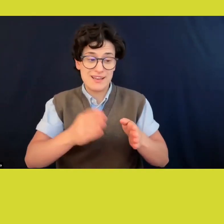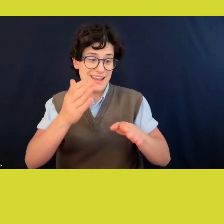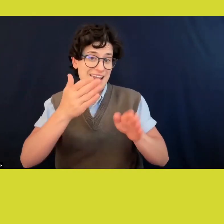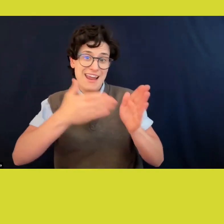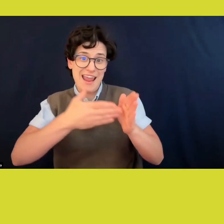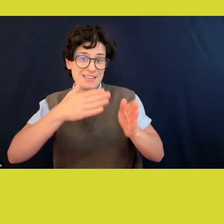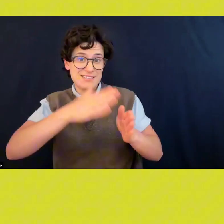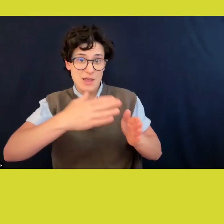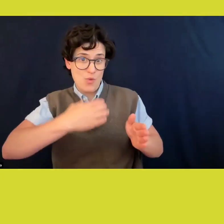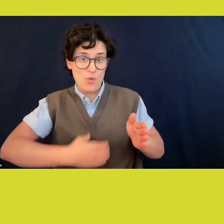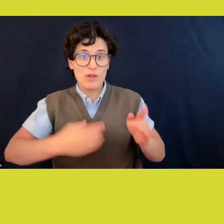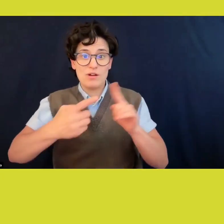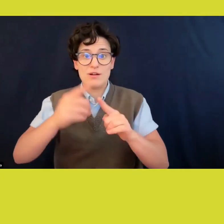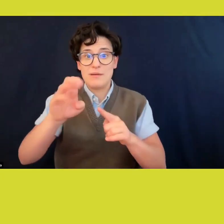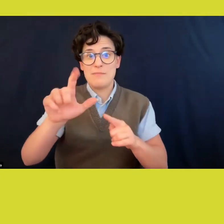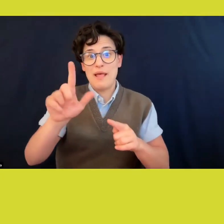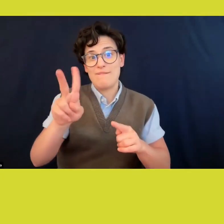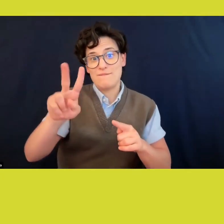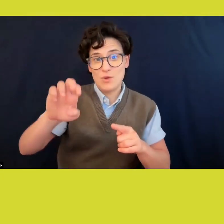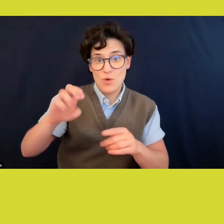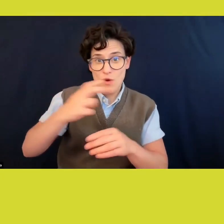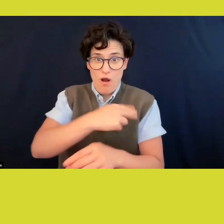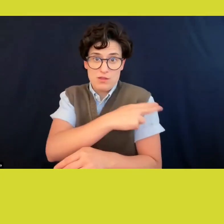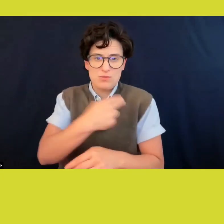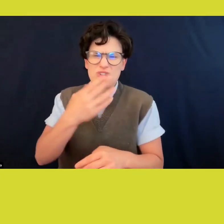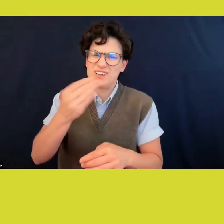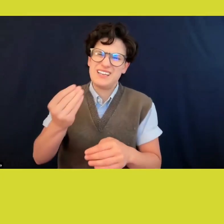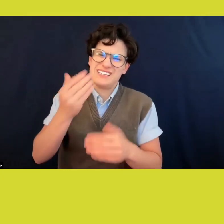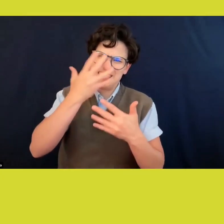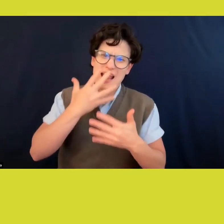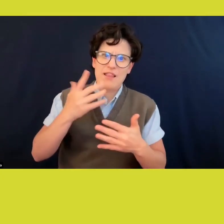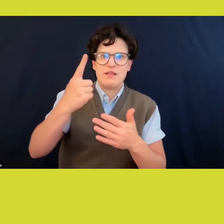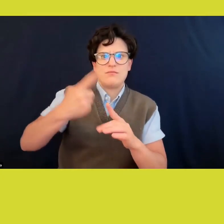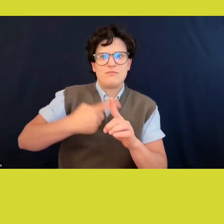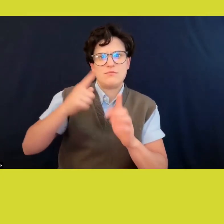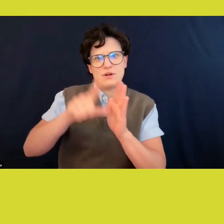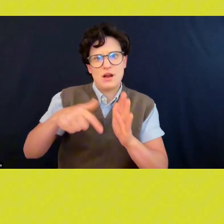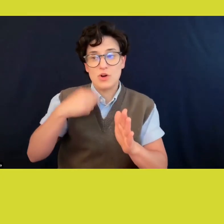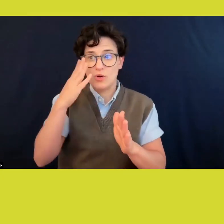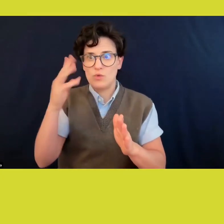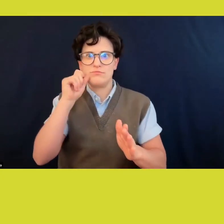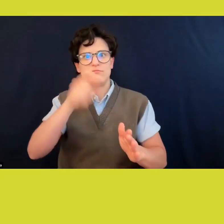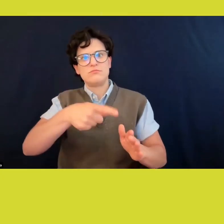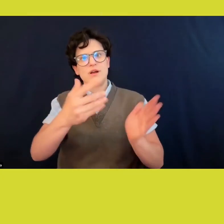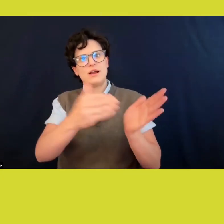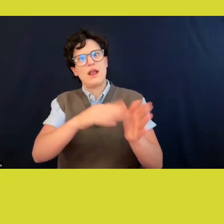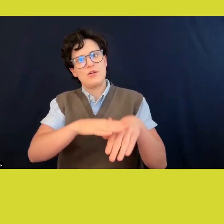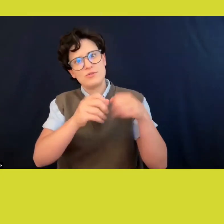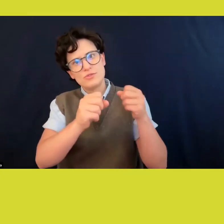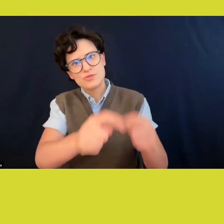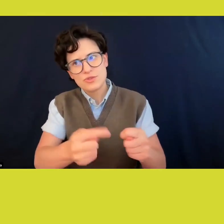a month later I would see them again on the street and after this endless repetition we decided to do something